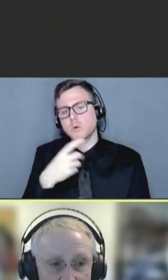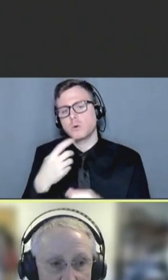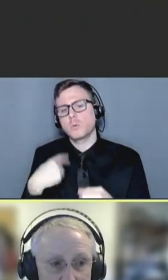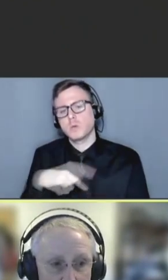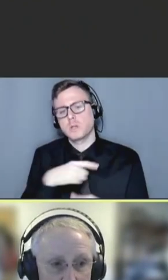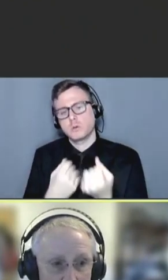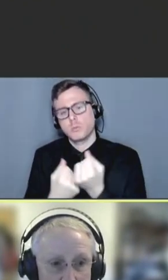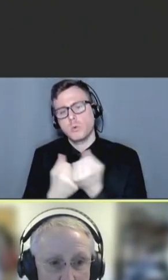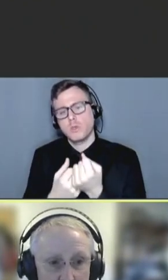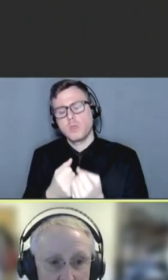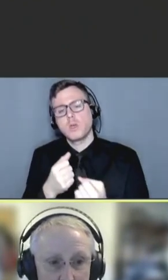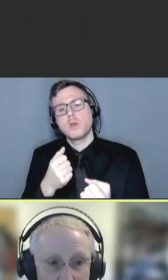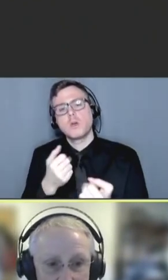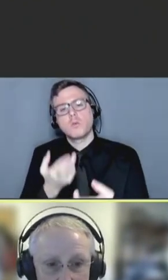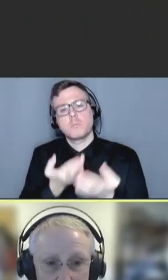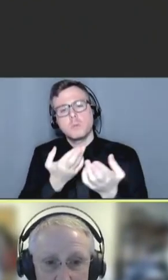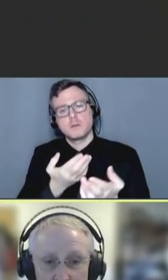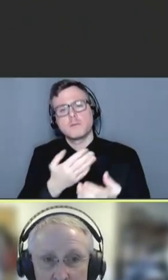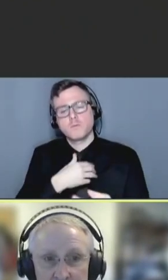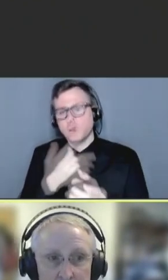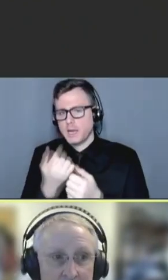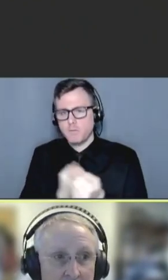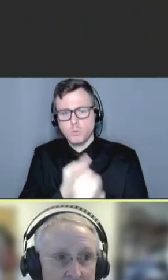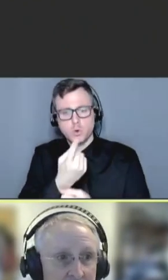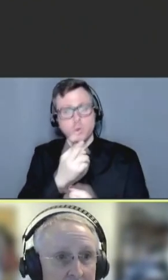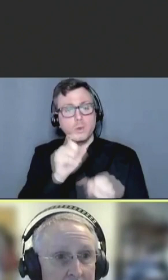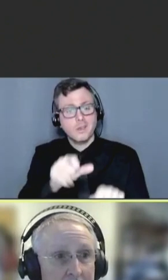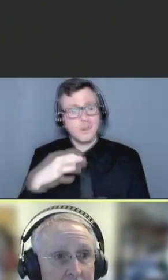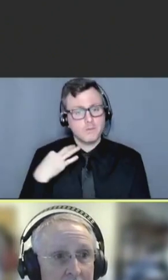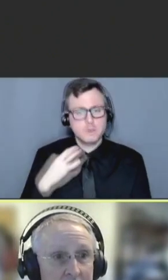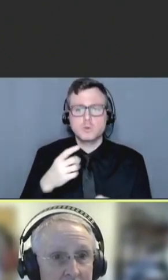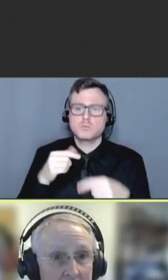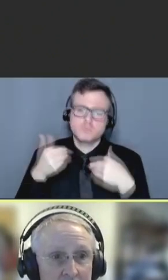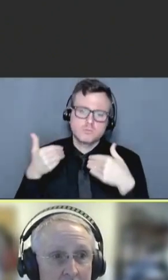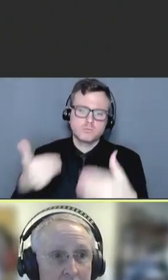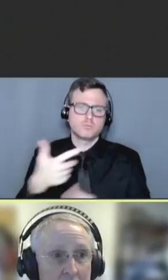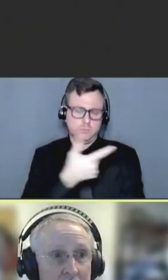that everyone eligible for a bivalent booster should be vaccinated. Next slide, please.